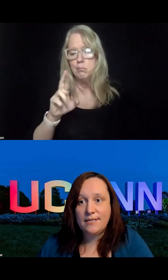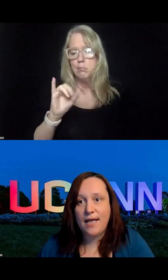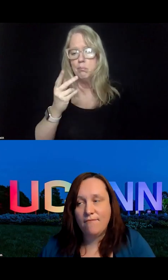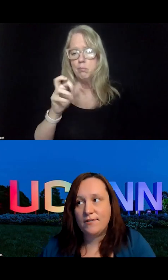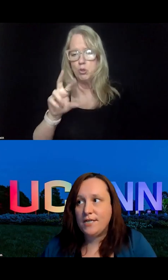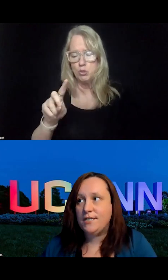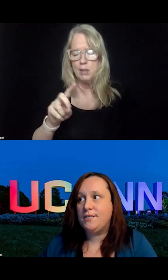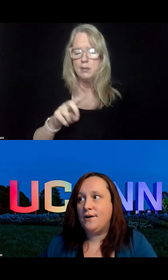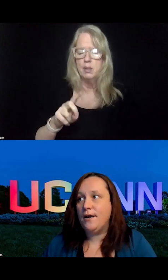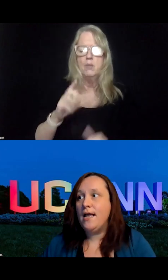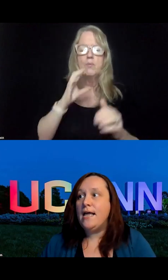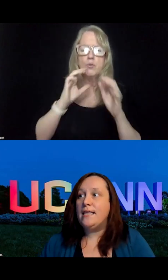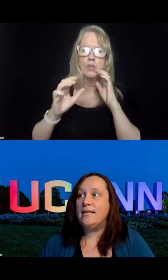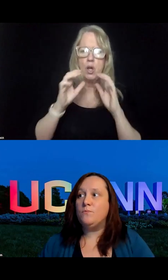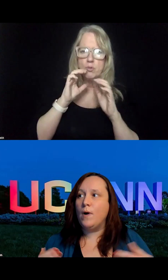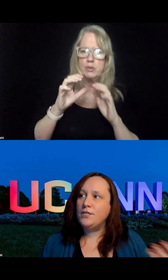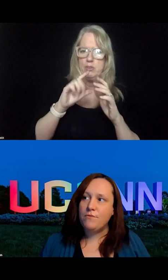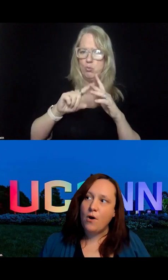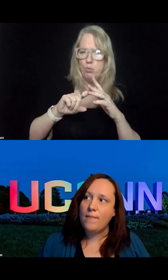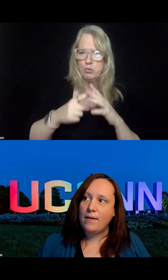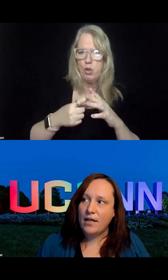THERE IS A CONVERSATION STARTER THAT SAYS WHAT DO YOU KNOW ABOUT